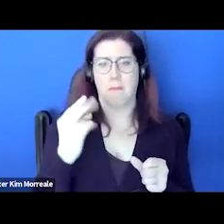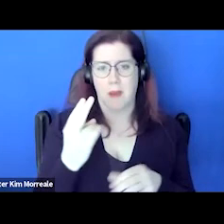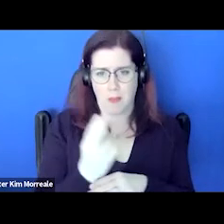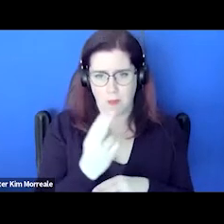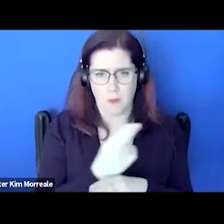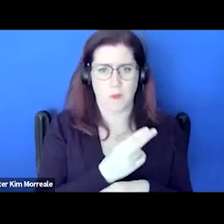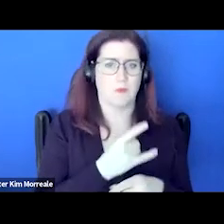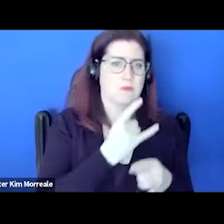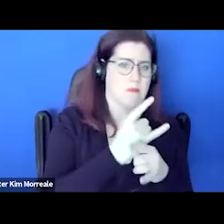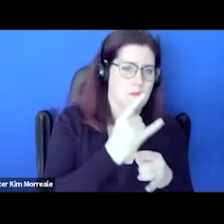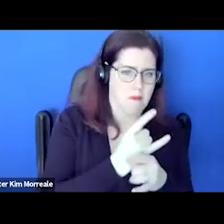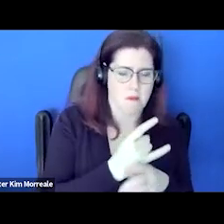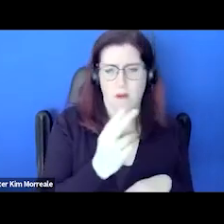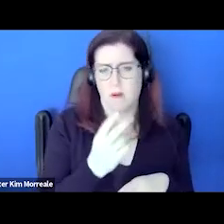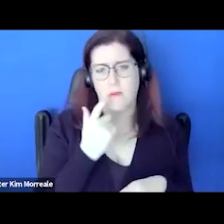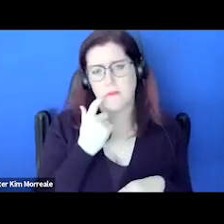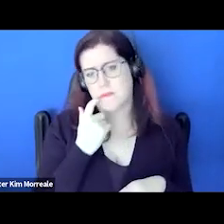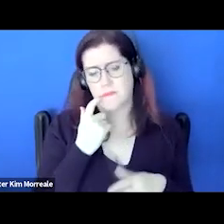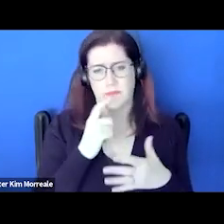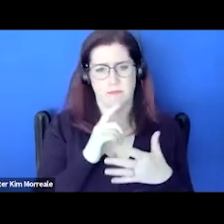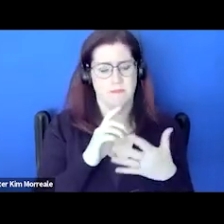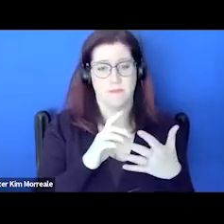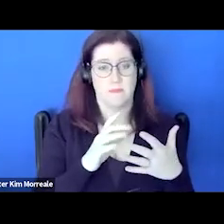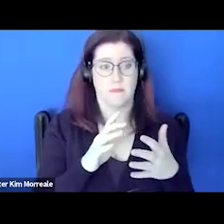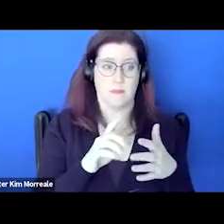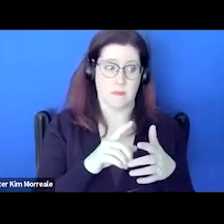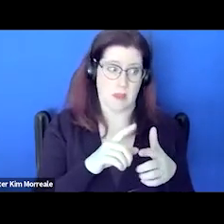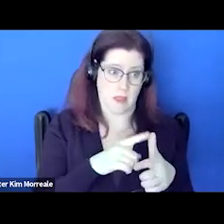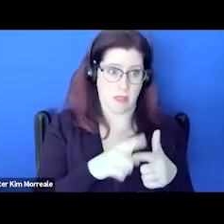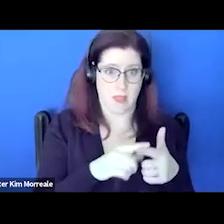then led to a severe medical issue